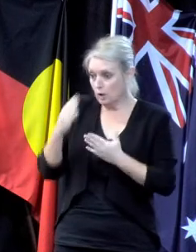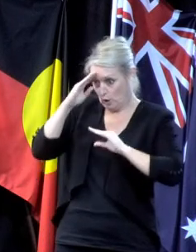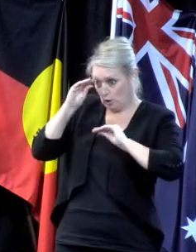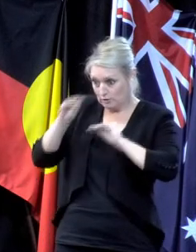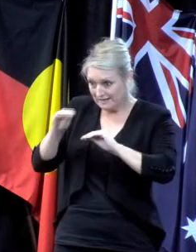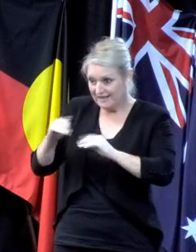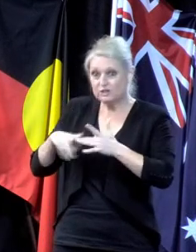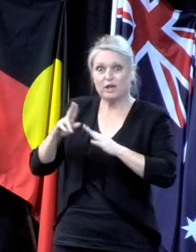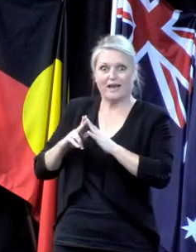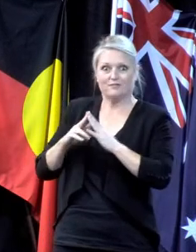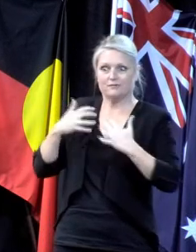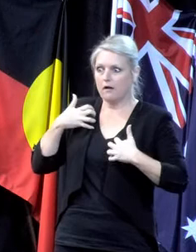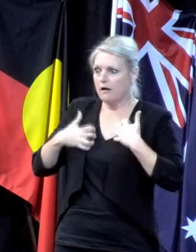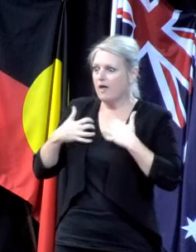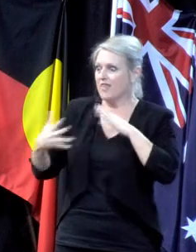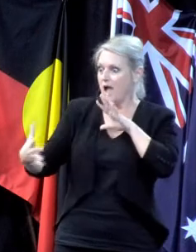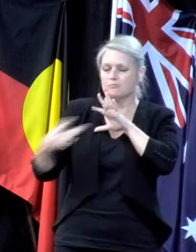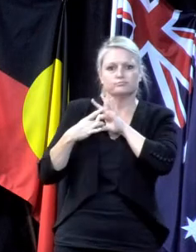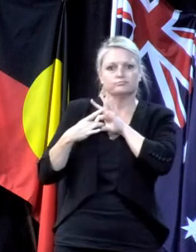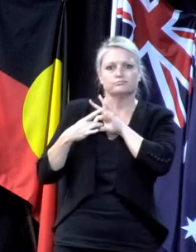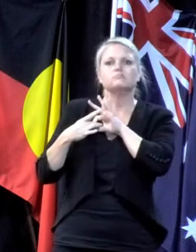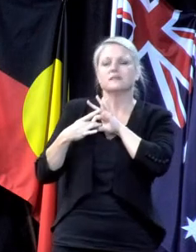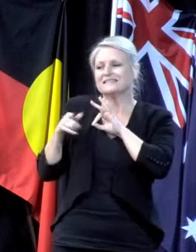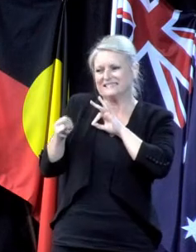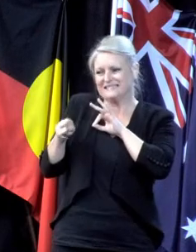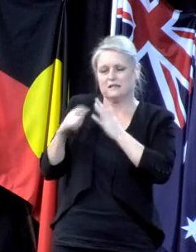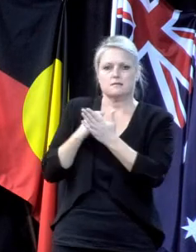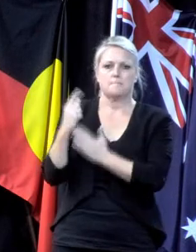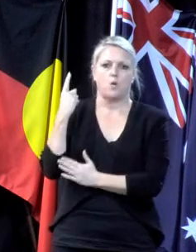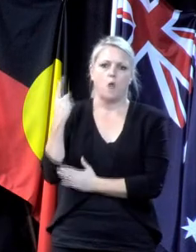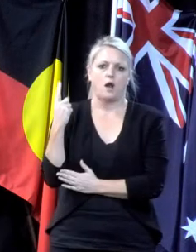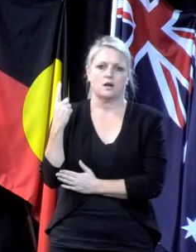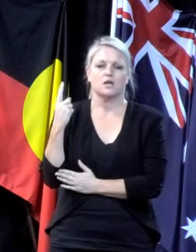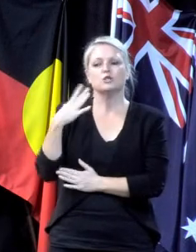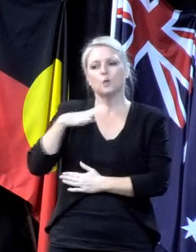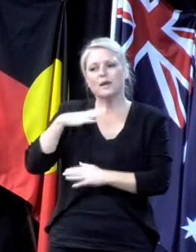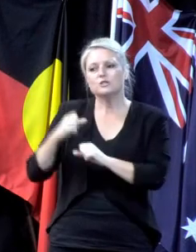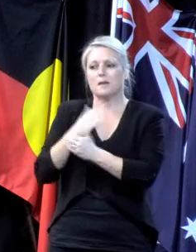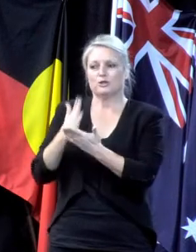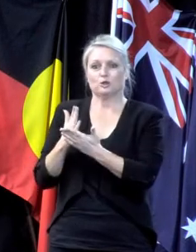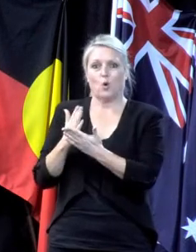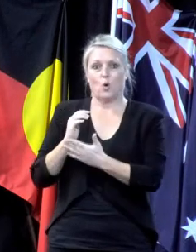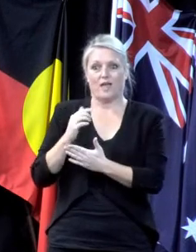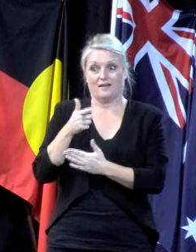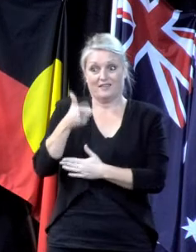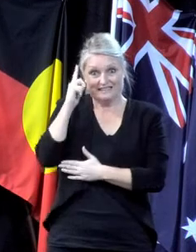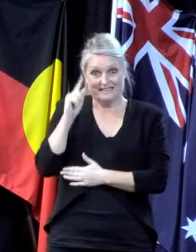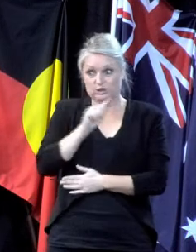And that’s what we probably work on as principals is building capacity of our teaching staff to be the best possible teaching staff that they can be